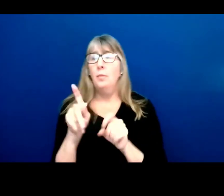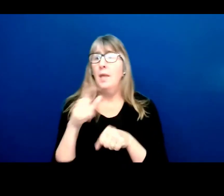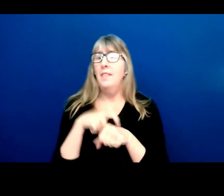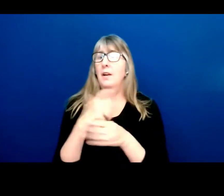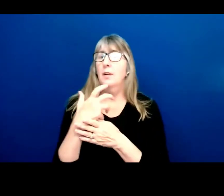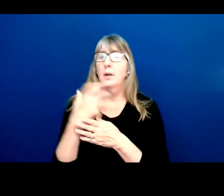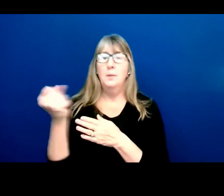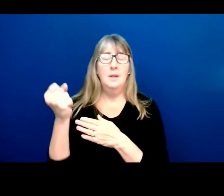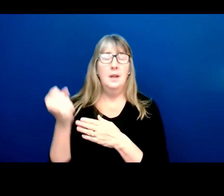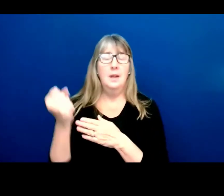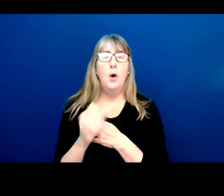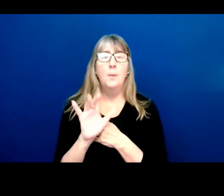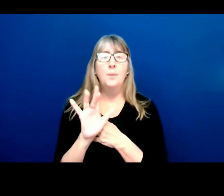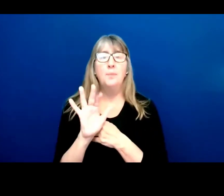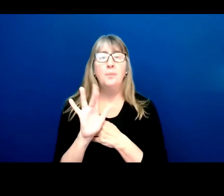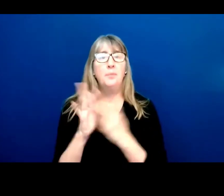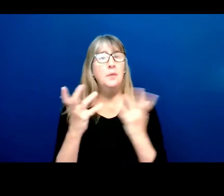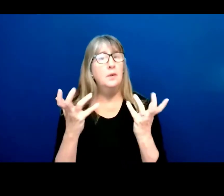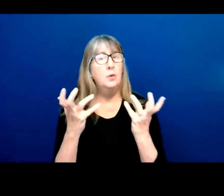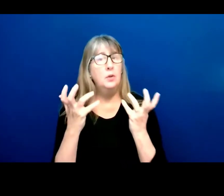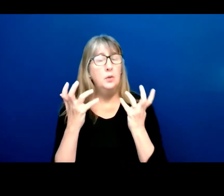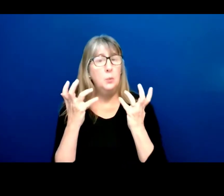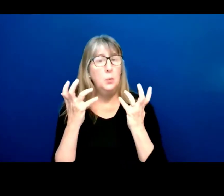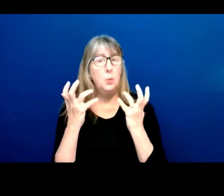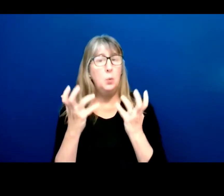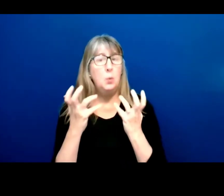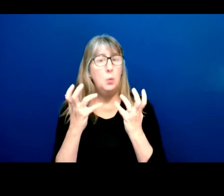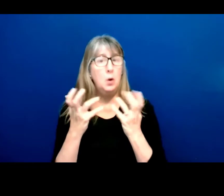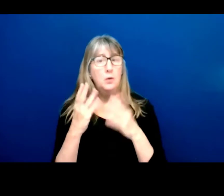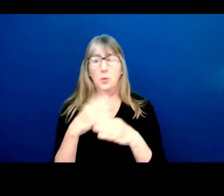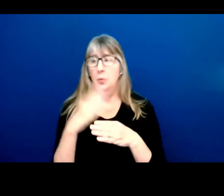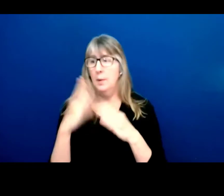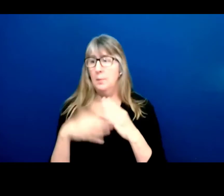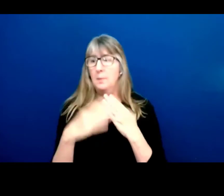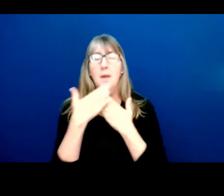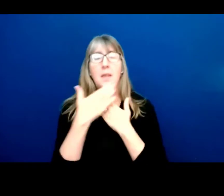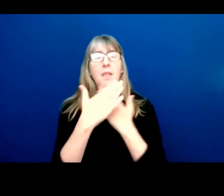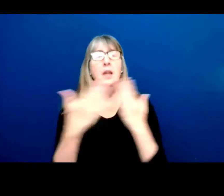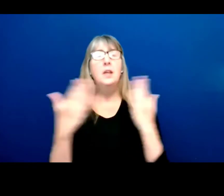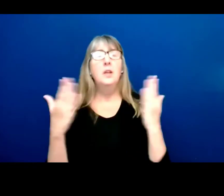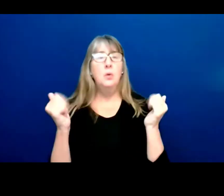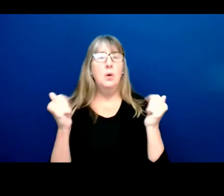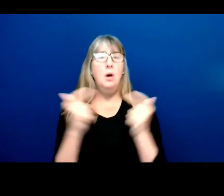I just want to wrap up by thanking you very much for your participation